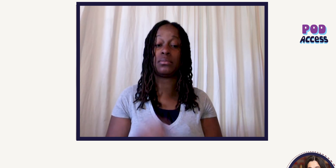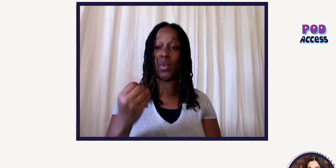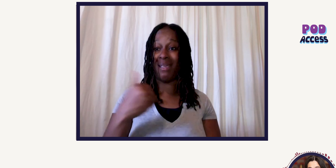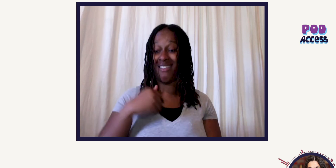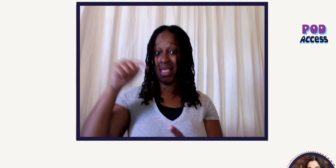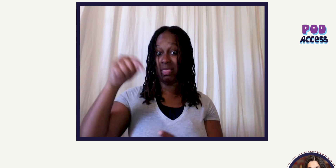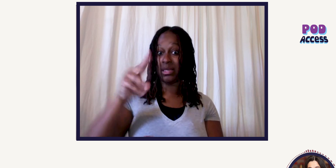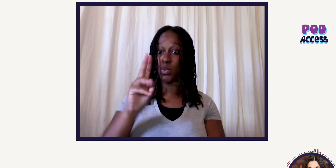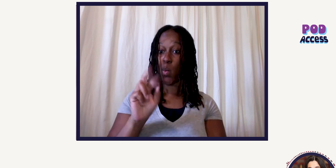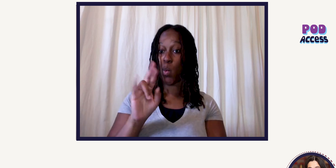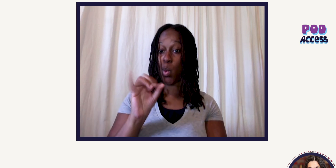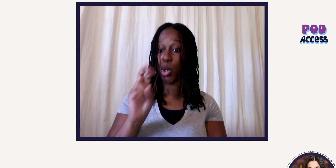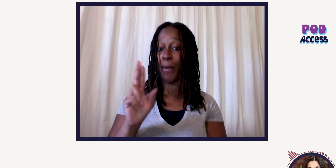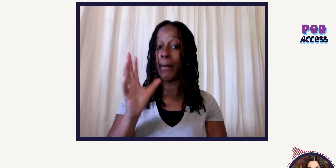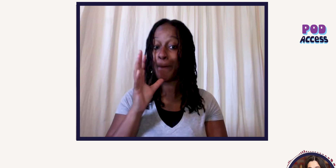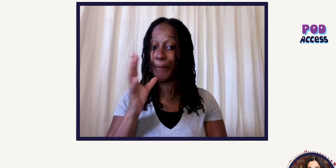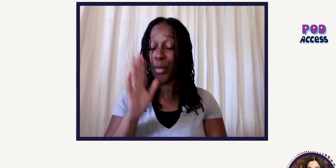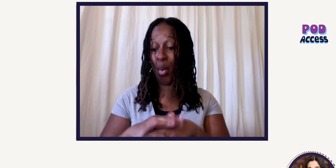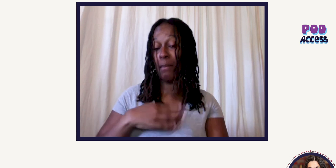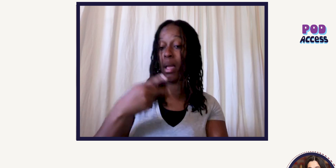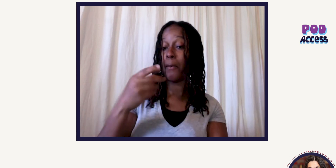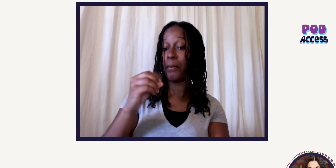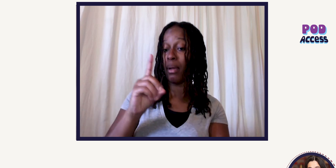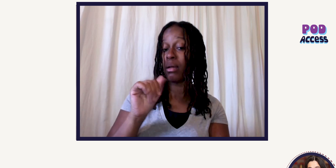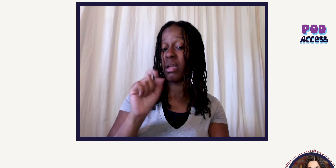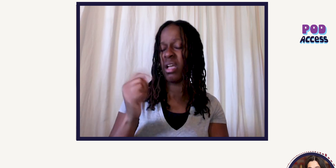So, having this warrior mom on my podcast would probably